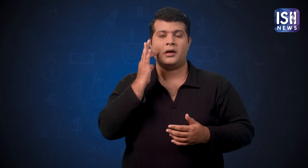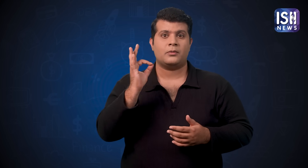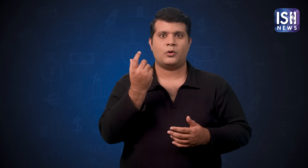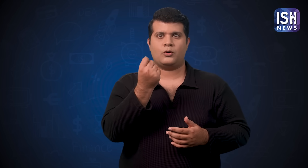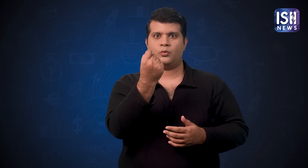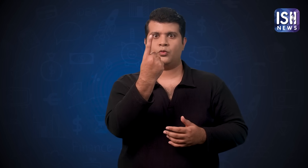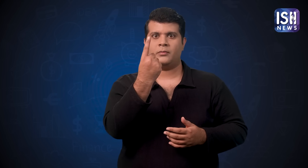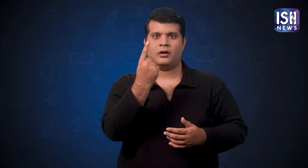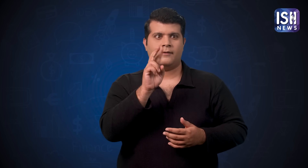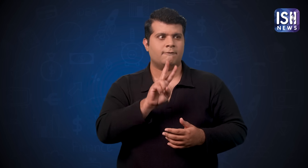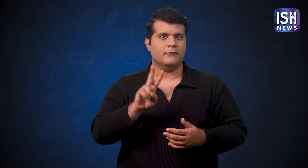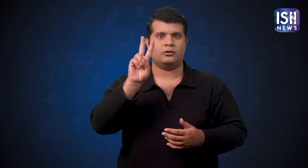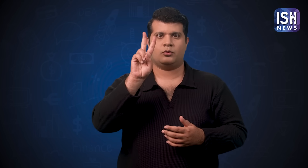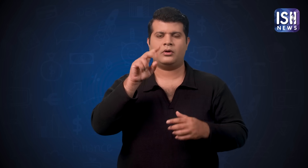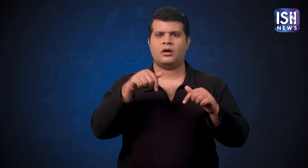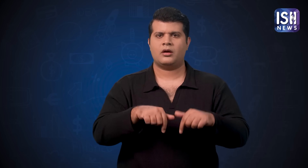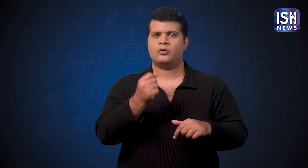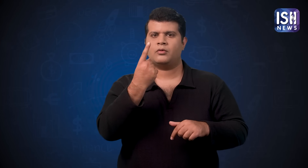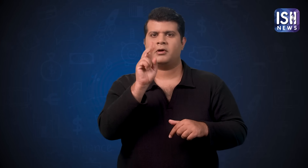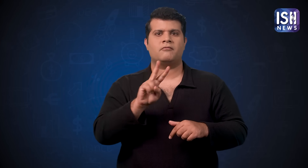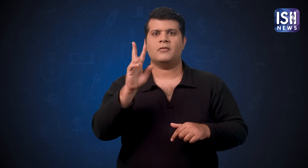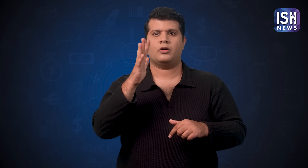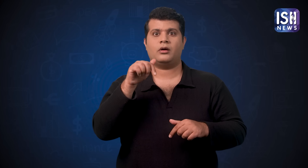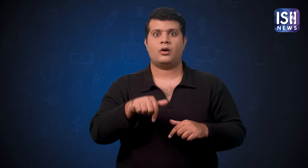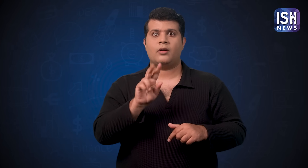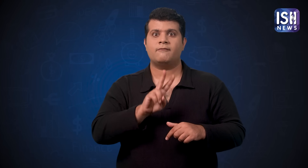Many years ago, ₹1 had a lot of value. But today, it doesn’t.